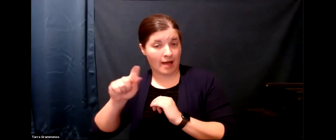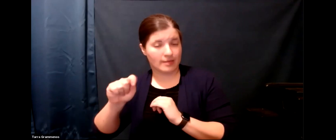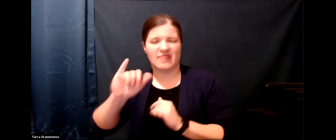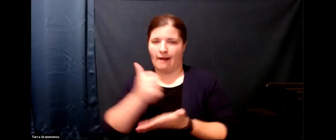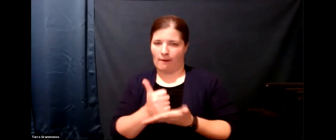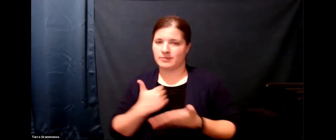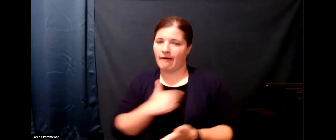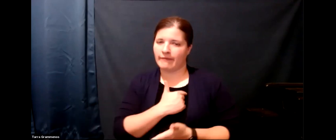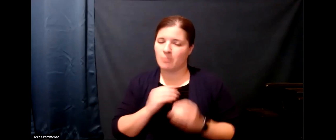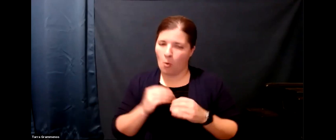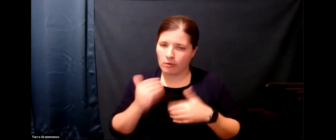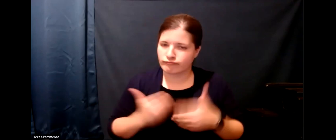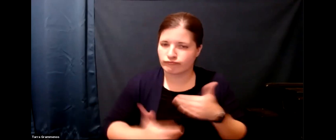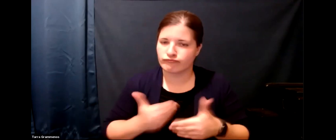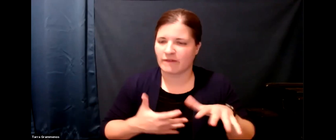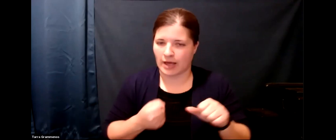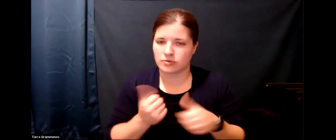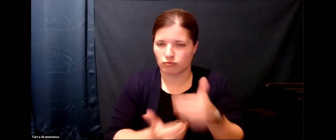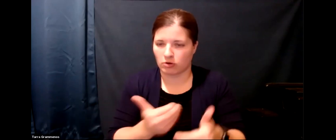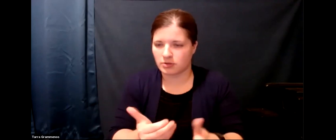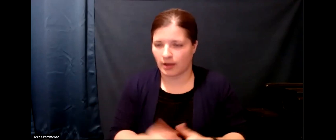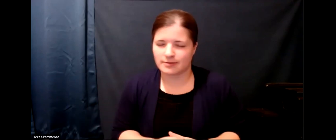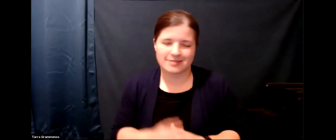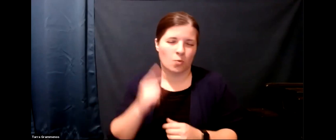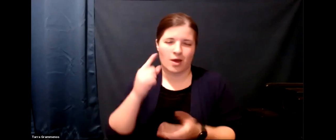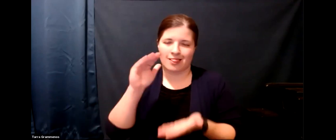And it is one less step for them when they have to